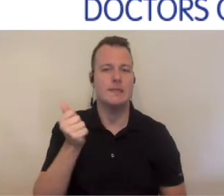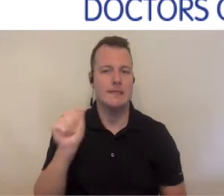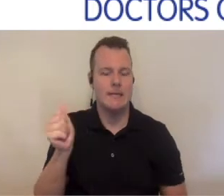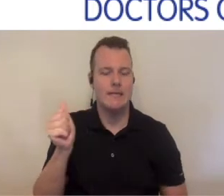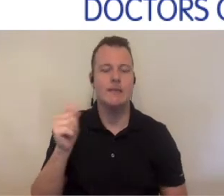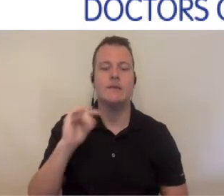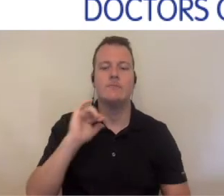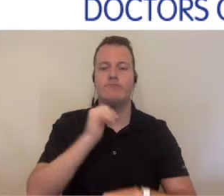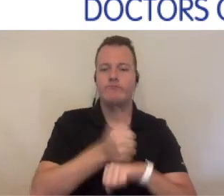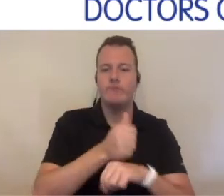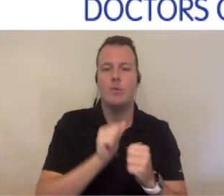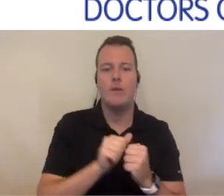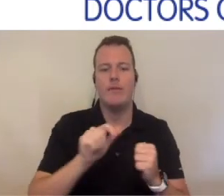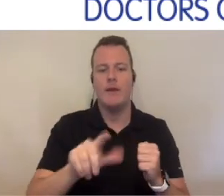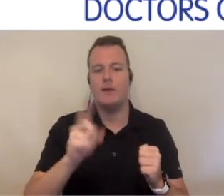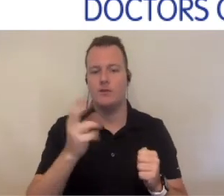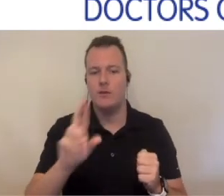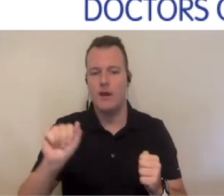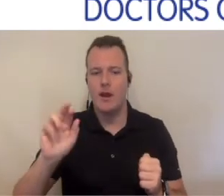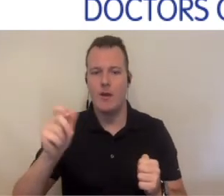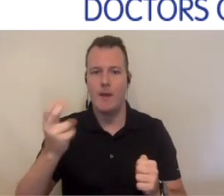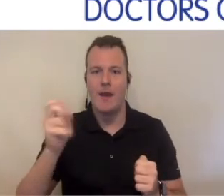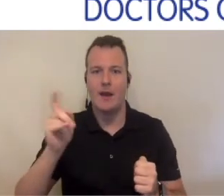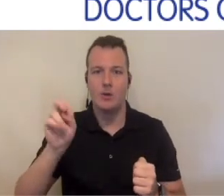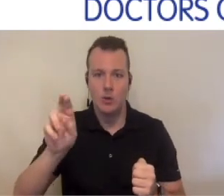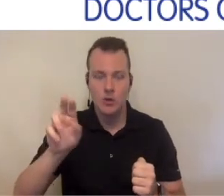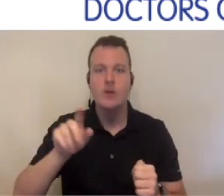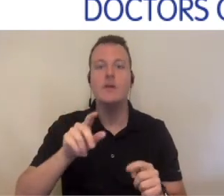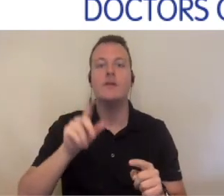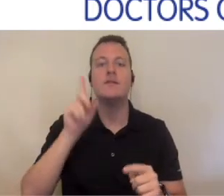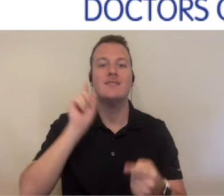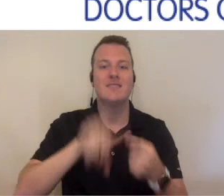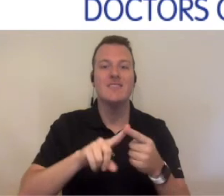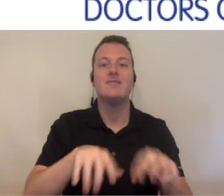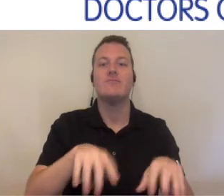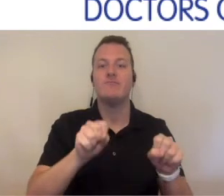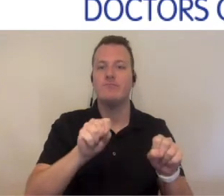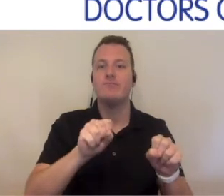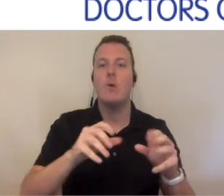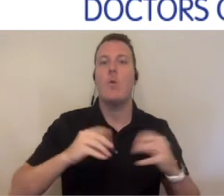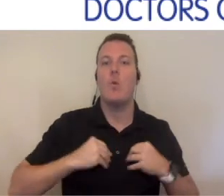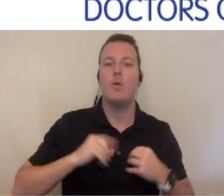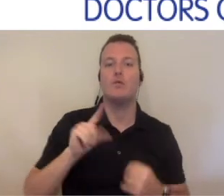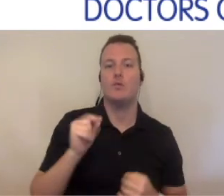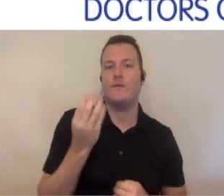practice's founder, Dr. Eric Hagberg until she took ownership in 2014. She